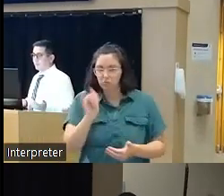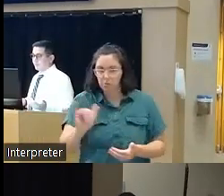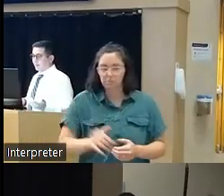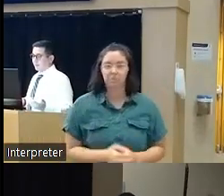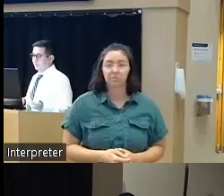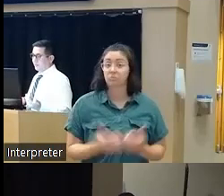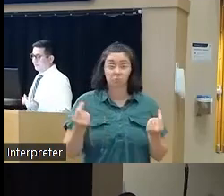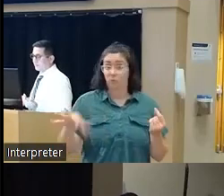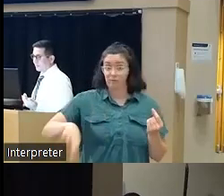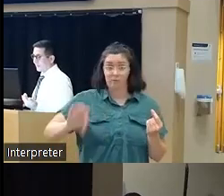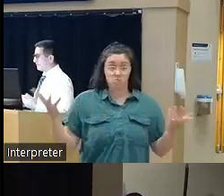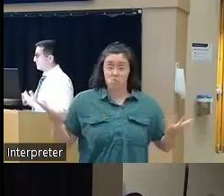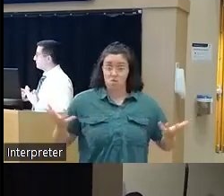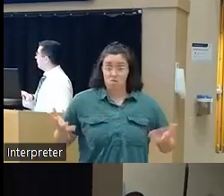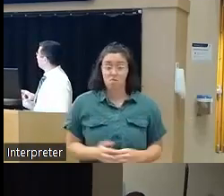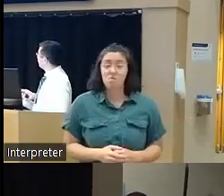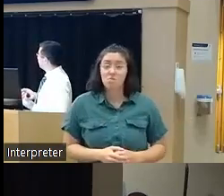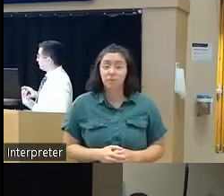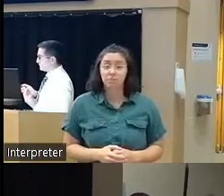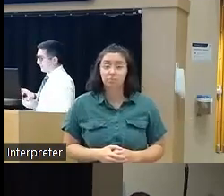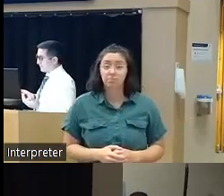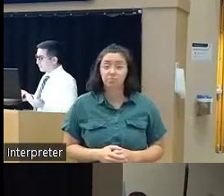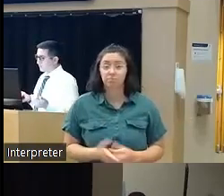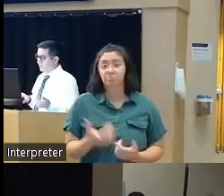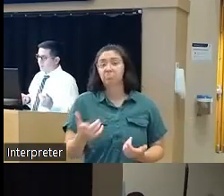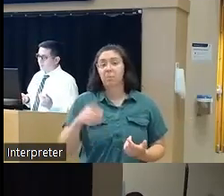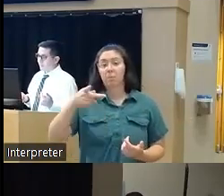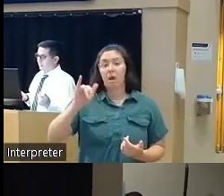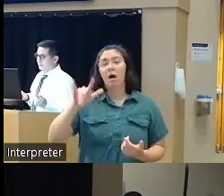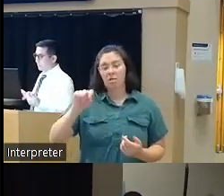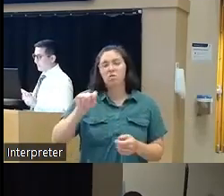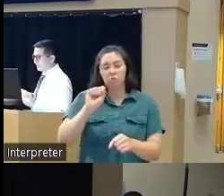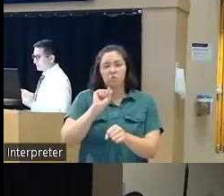and so what do we find we found that in a small you know this is pilot work but we found a small